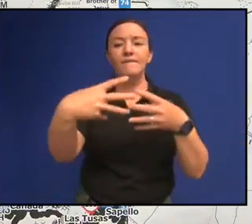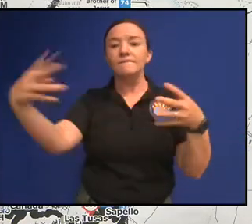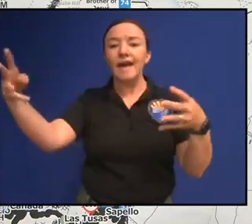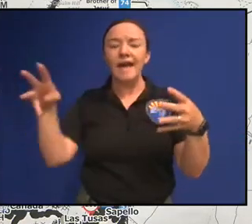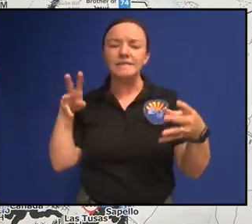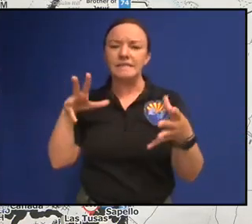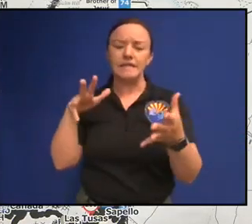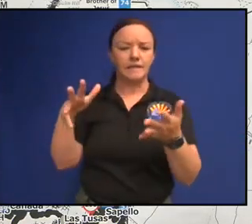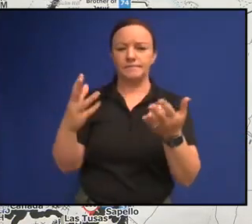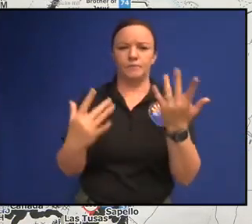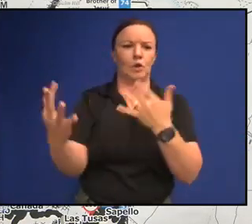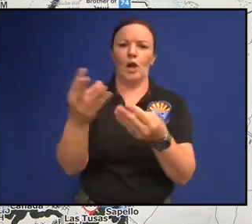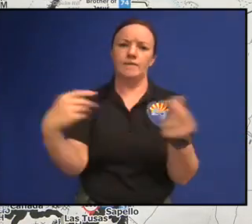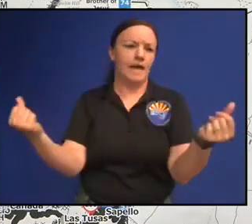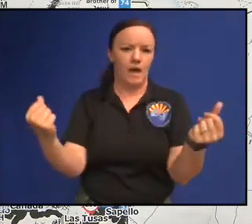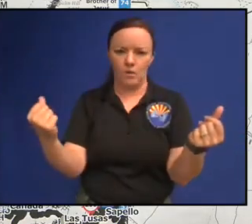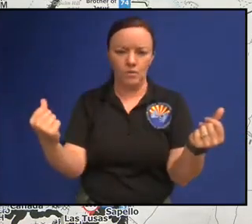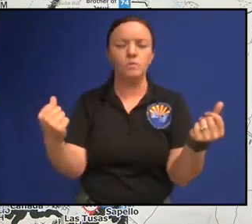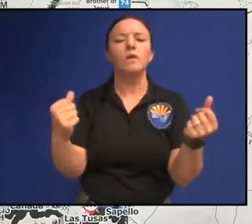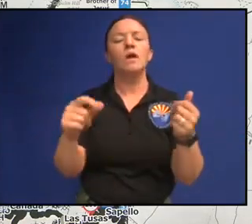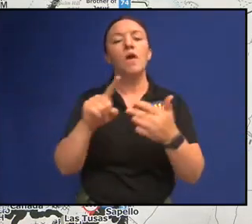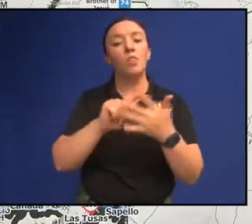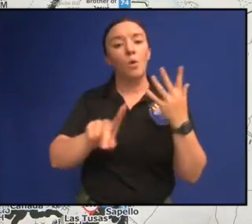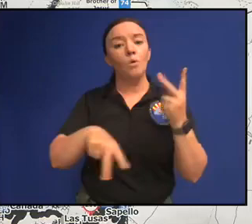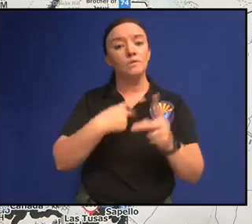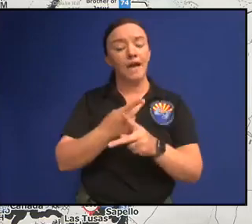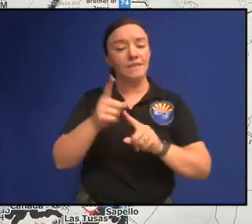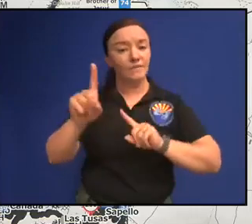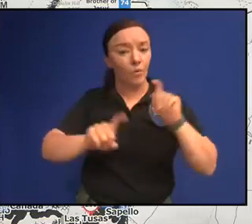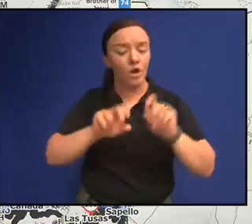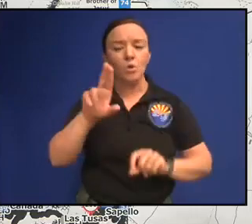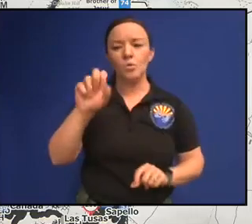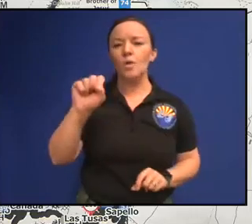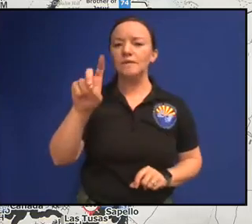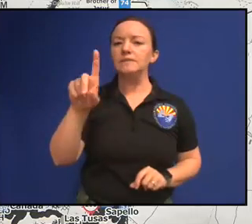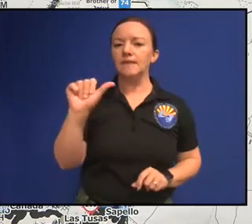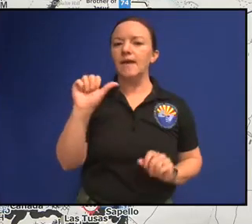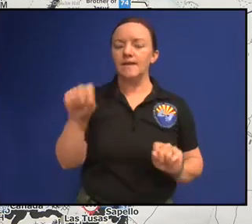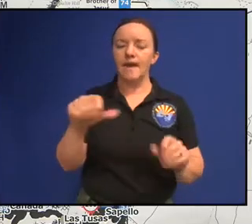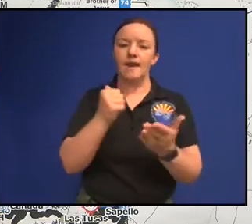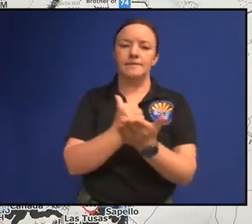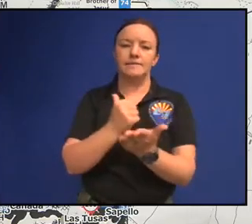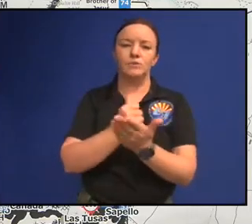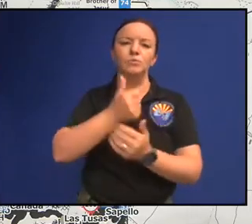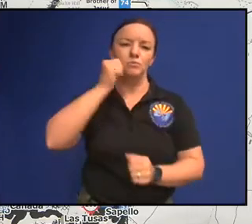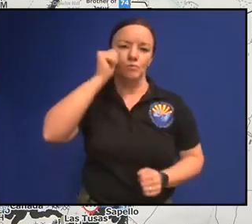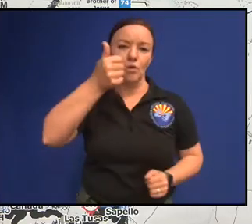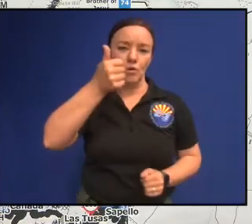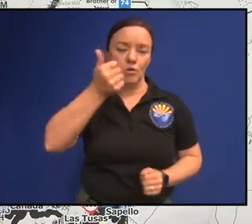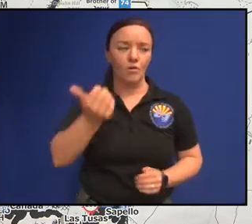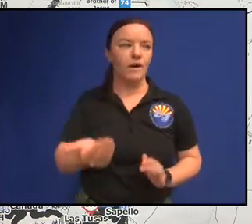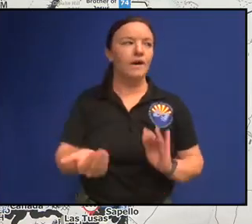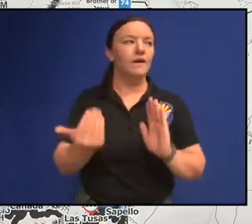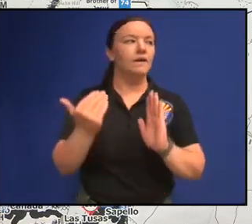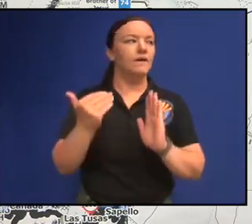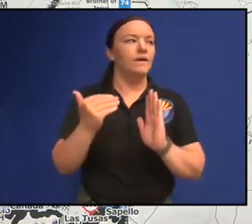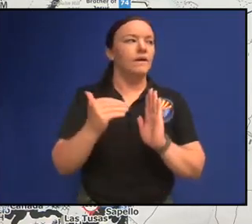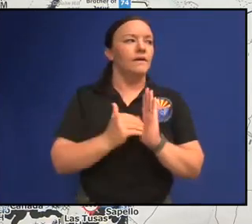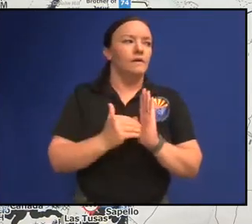IS GOING TO BE ABLE TO ASSIST YOU WITH TOMORROW. AND AGAIN, I JUST WANT TO LET YOU KNOW THAT IT IS AN